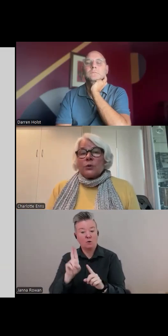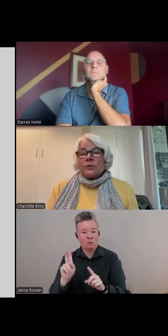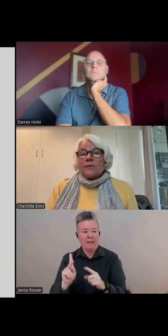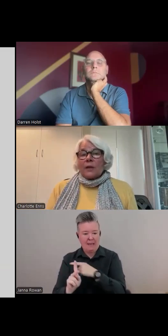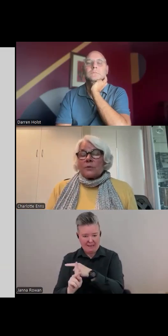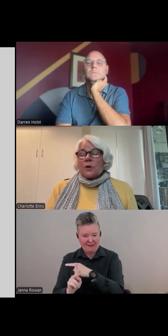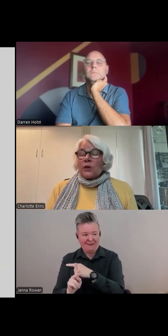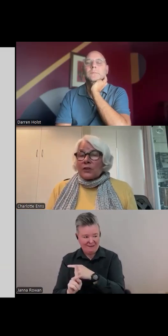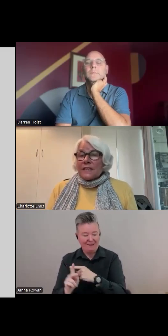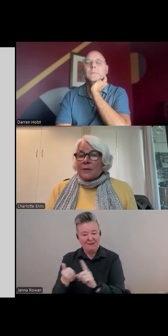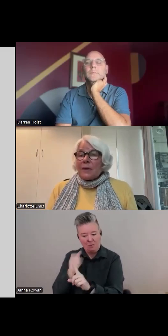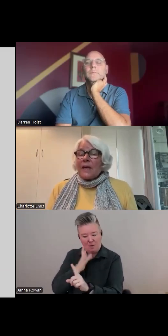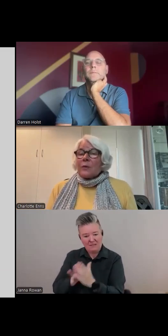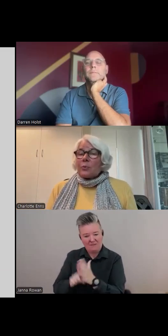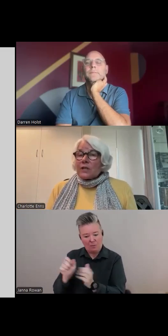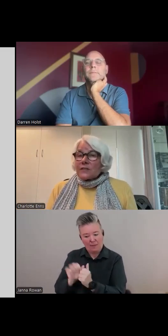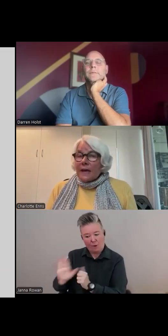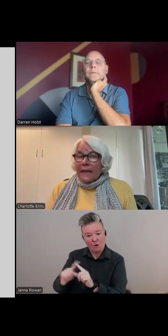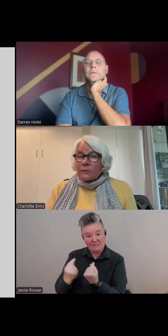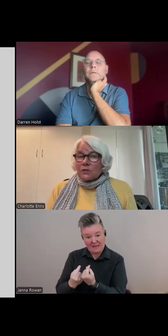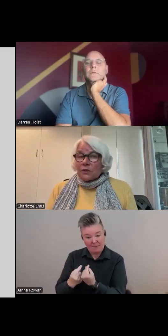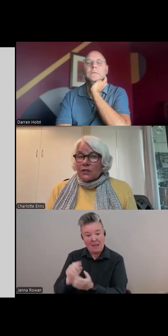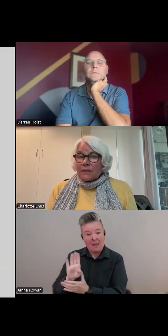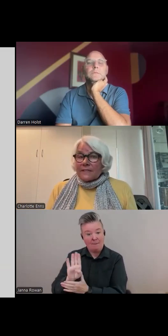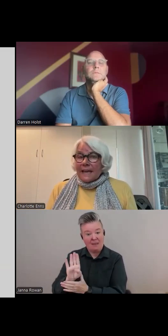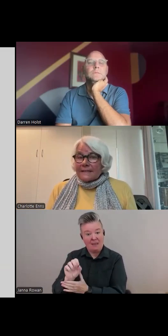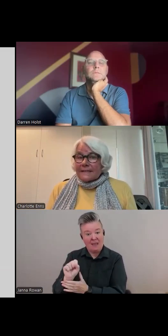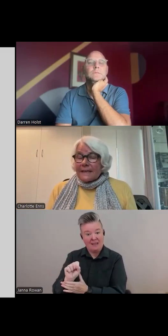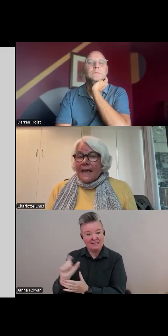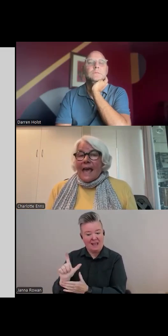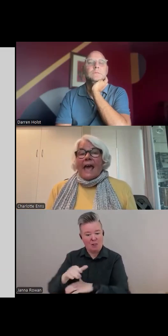who developed with her team the British Sign Language version of the test.